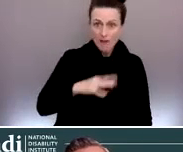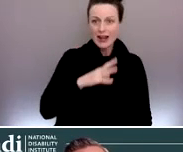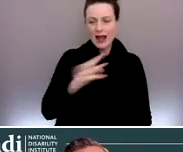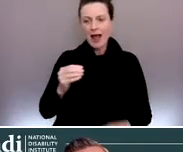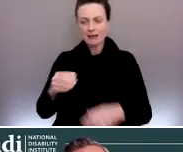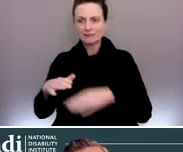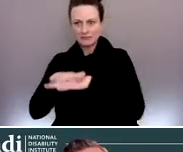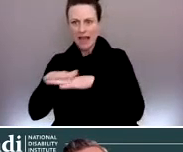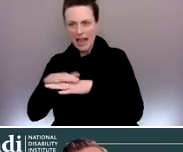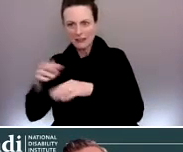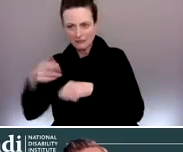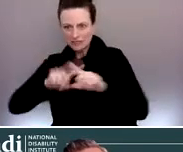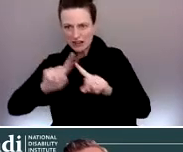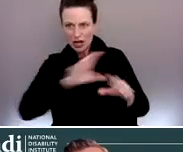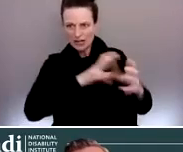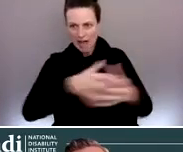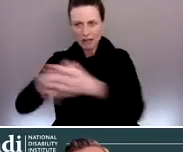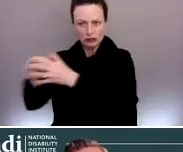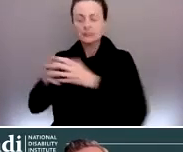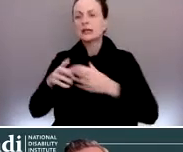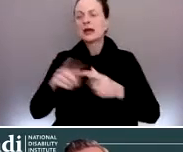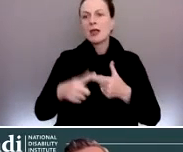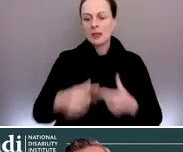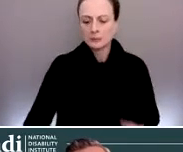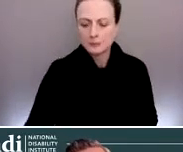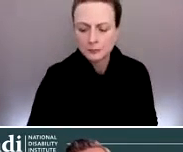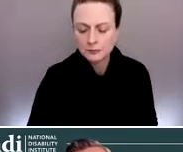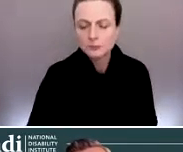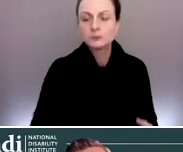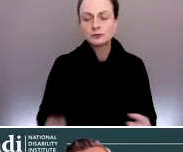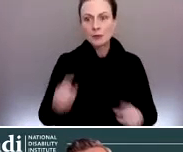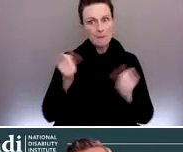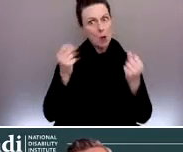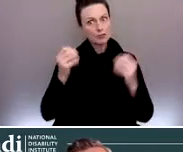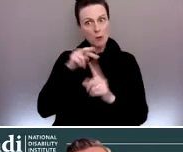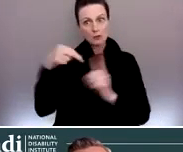Also learn about personal journeys of success from multiple perspectives within Native communities;